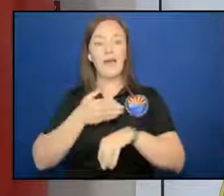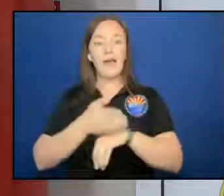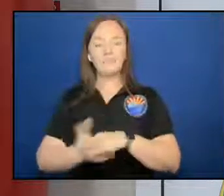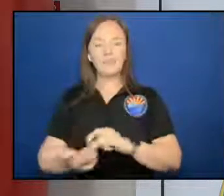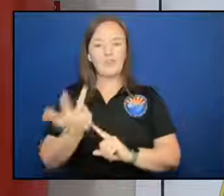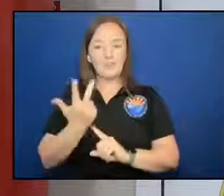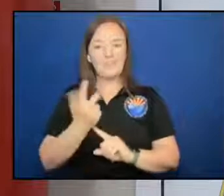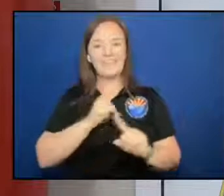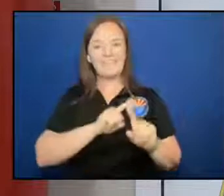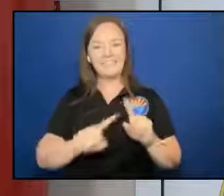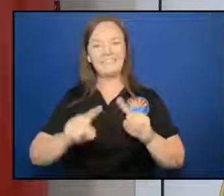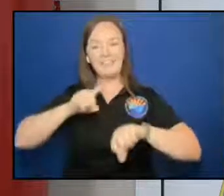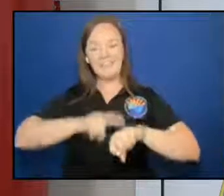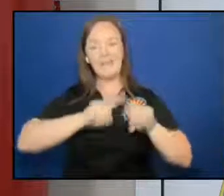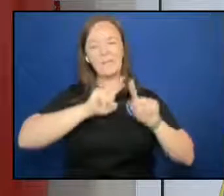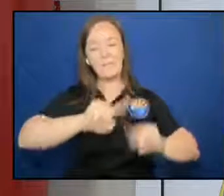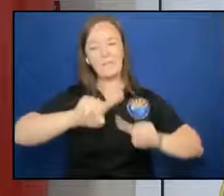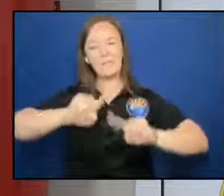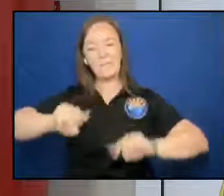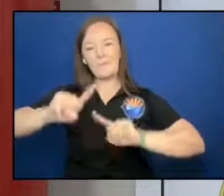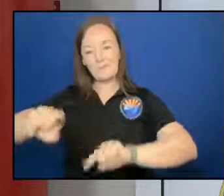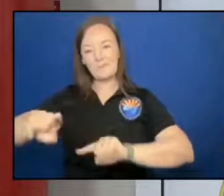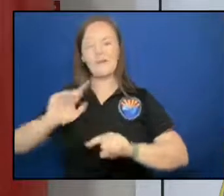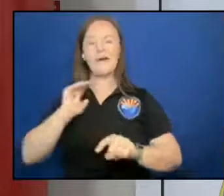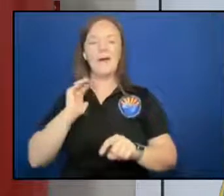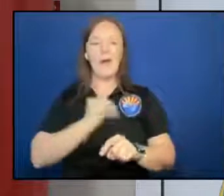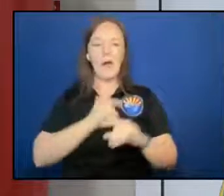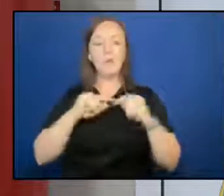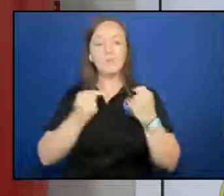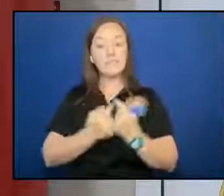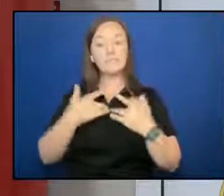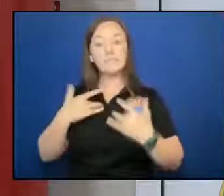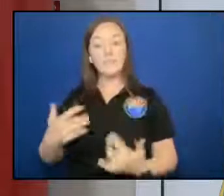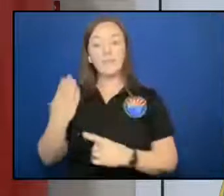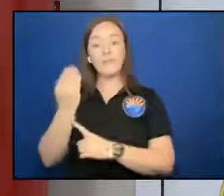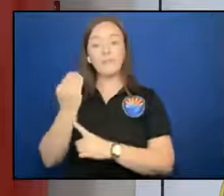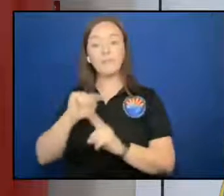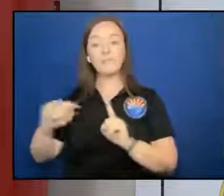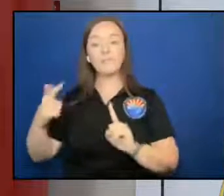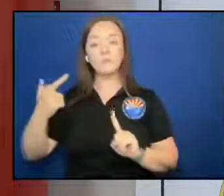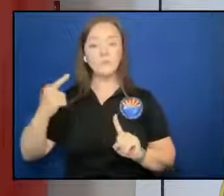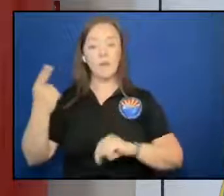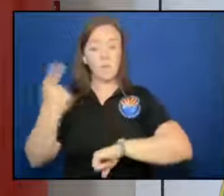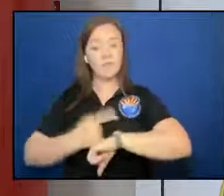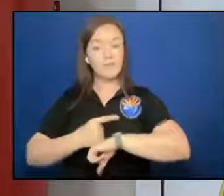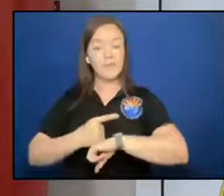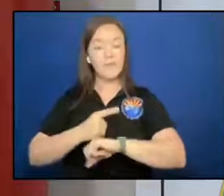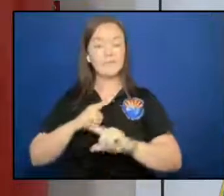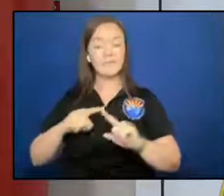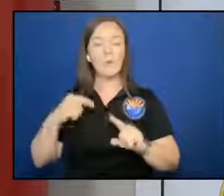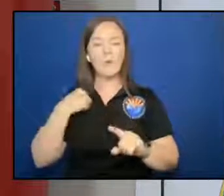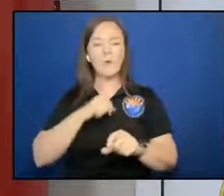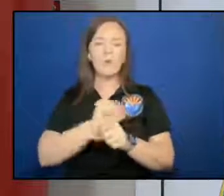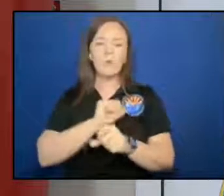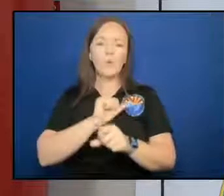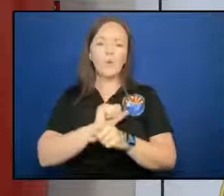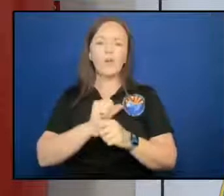BY LOCAL AND BY DEPARTMENT OF HOMELAND SECURITY AND DOT IN TERMS OF HOW TO PROPERLY STACK SAND BAGS AND THAT IS